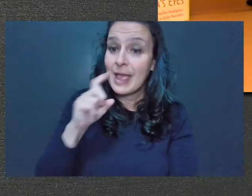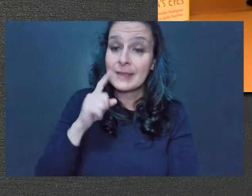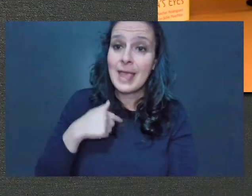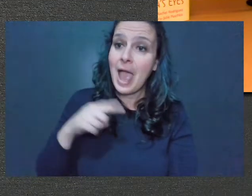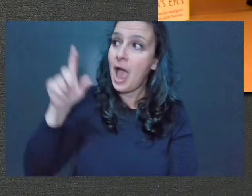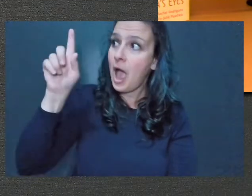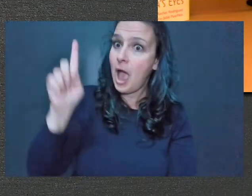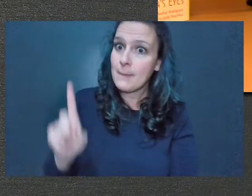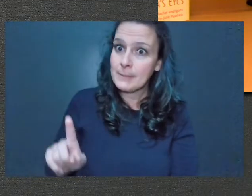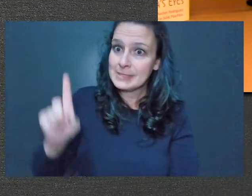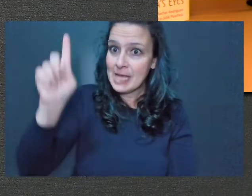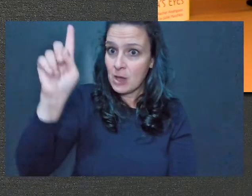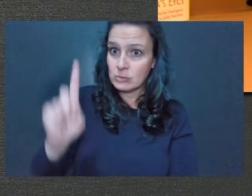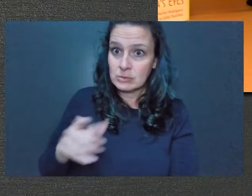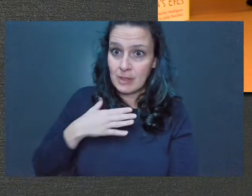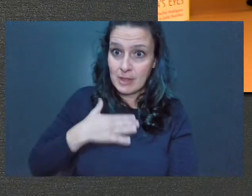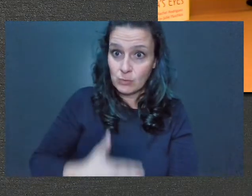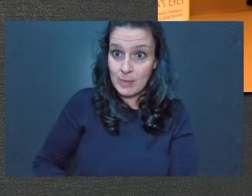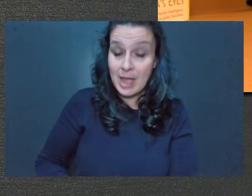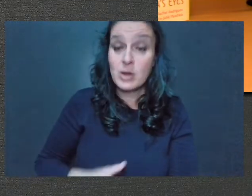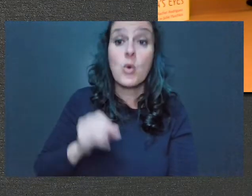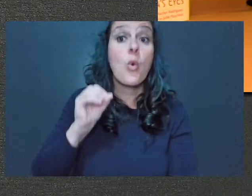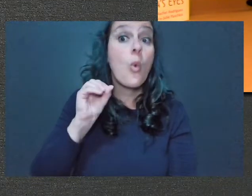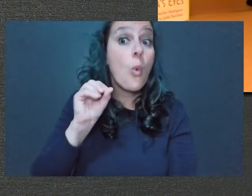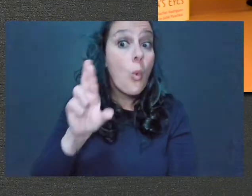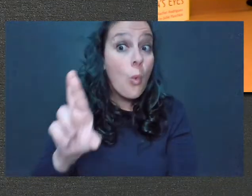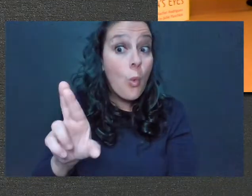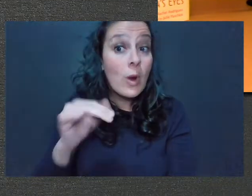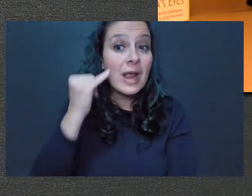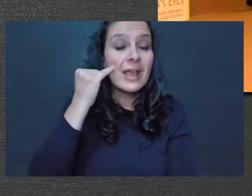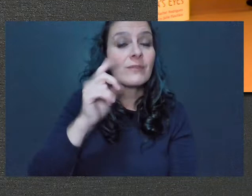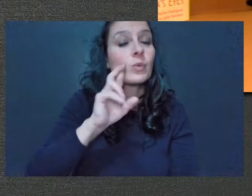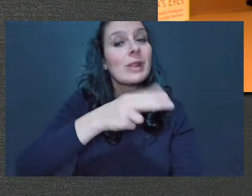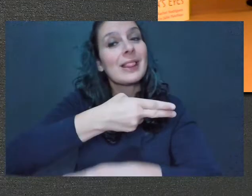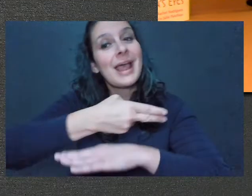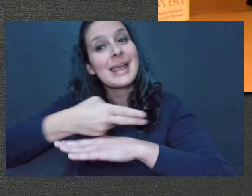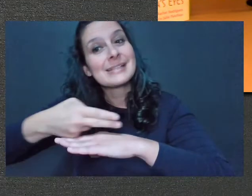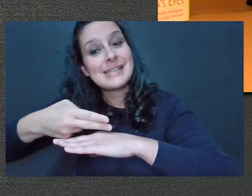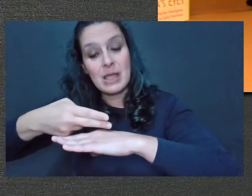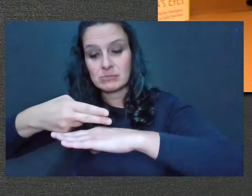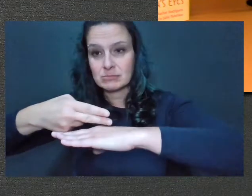like you're doing right now. Or, if you lay down on the ground,